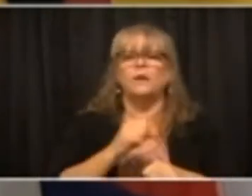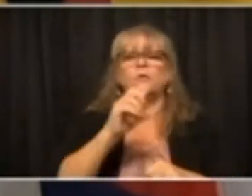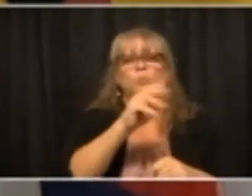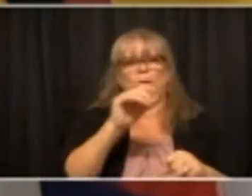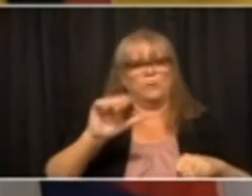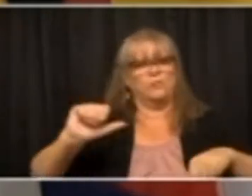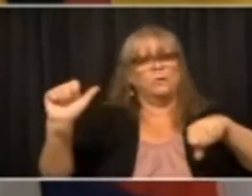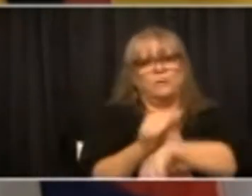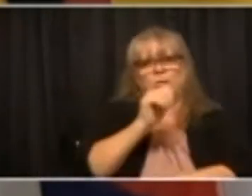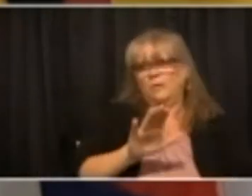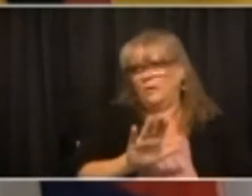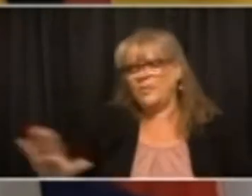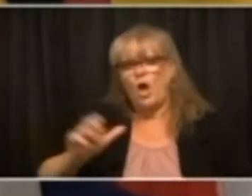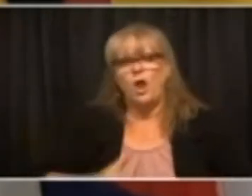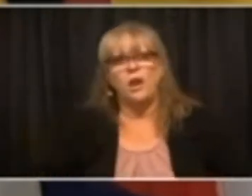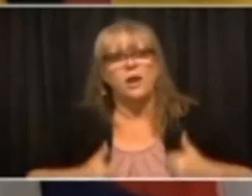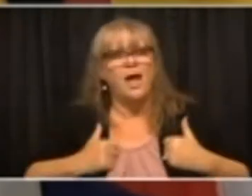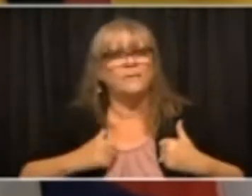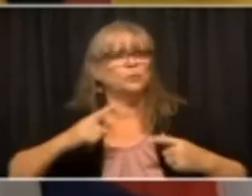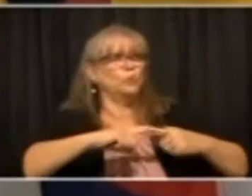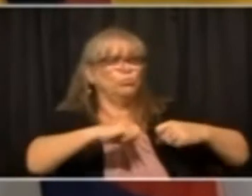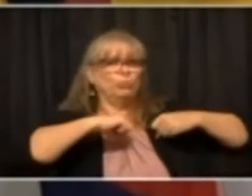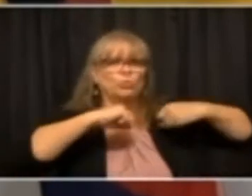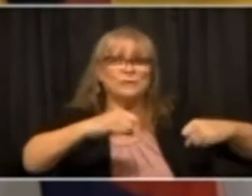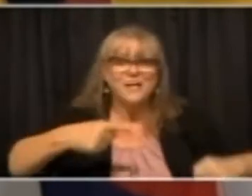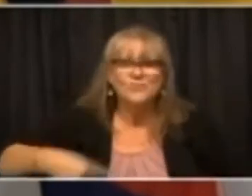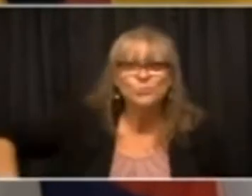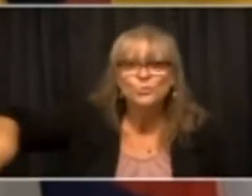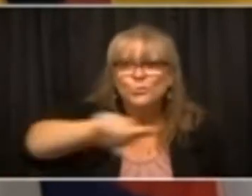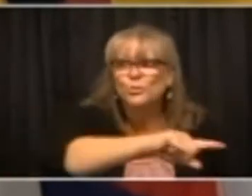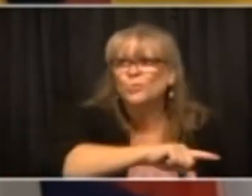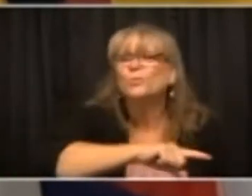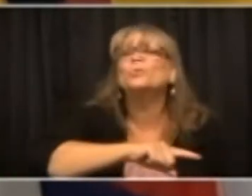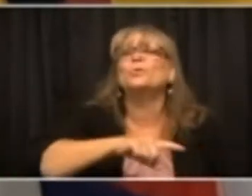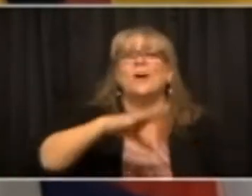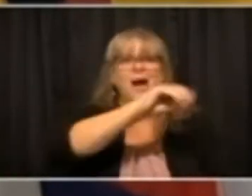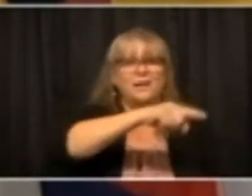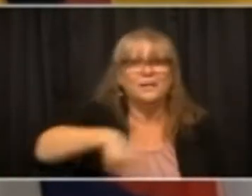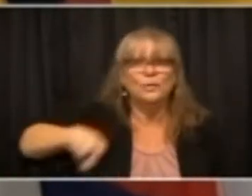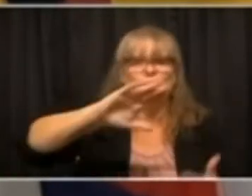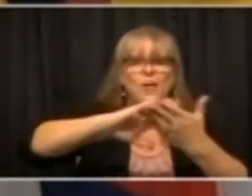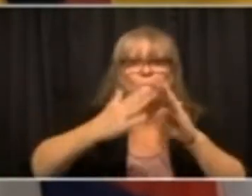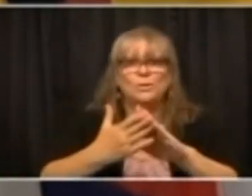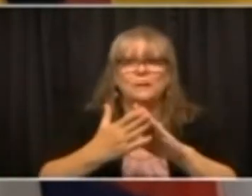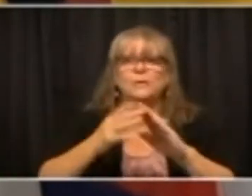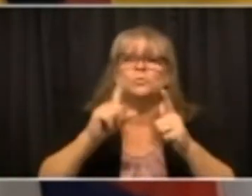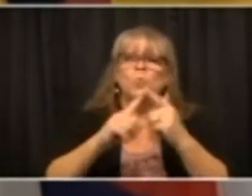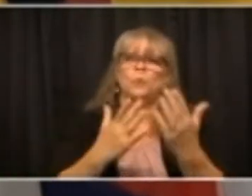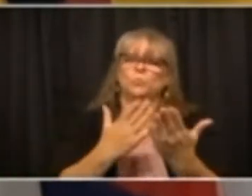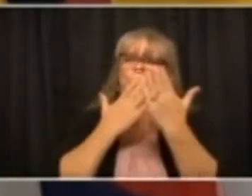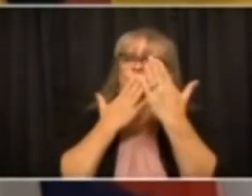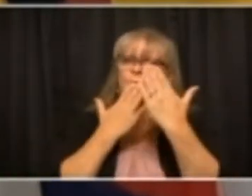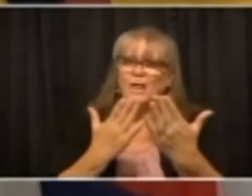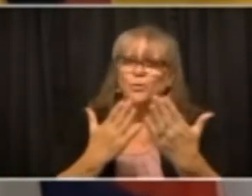way of life i want to acknowledge the local emergency management personnel the non-profit volunteers the support staff